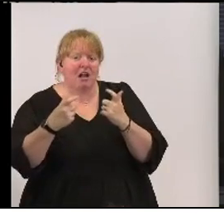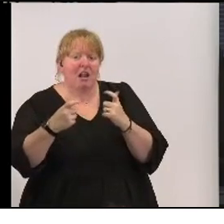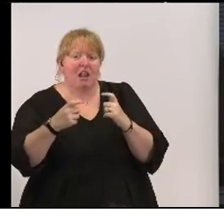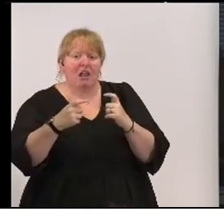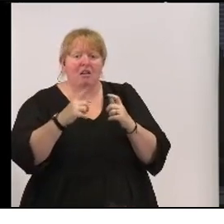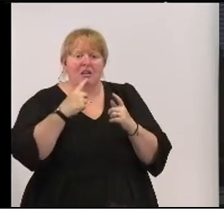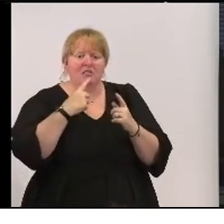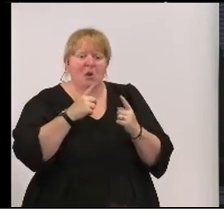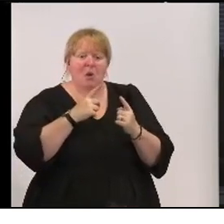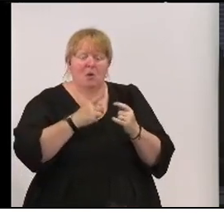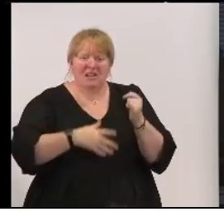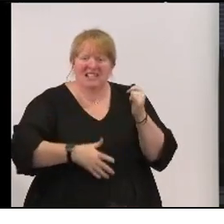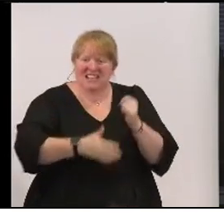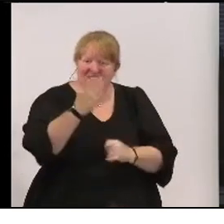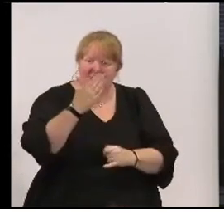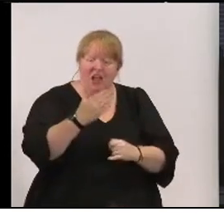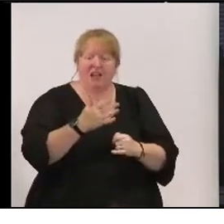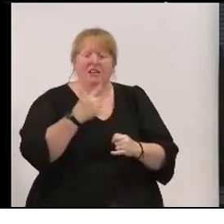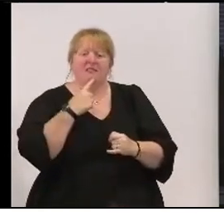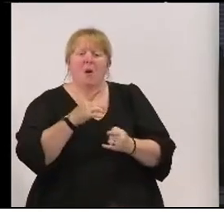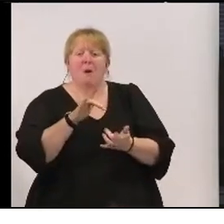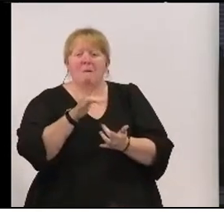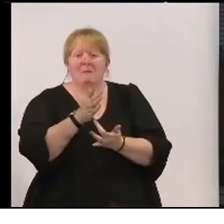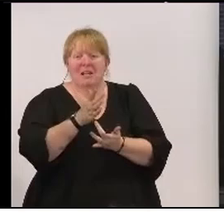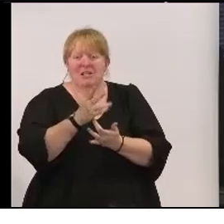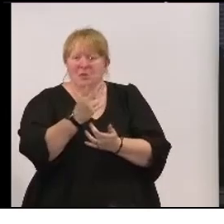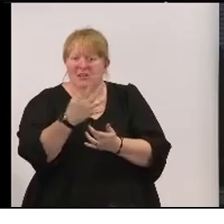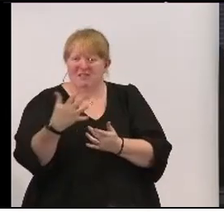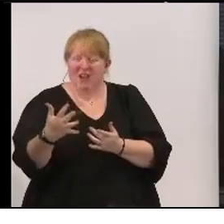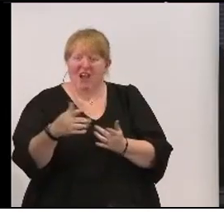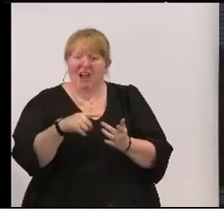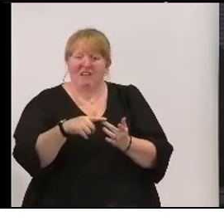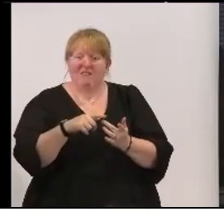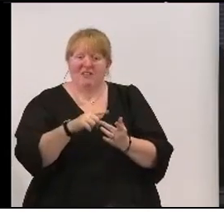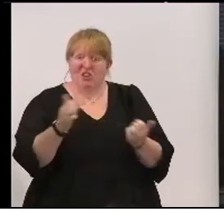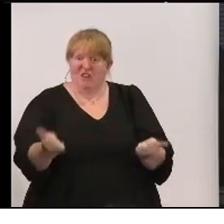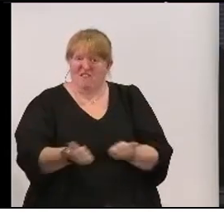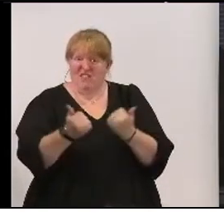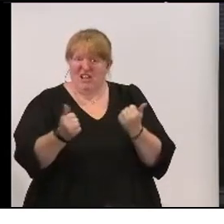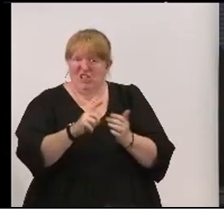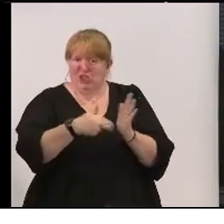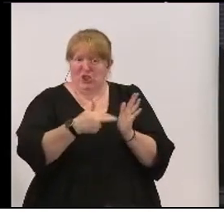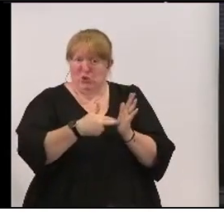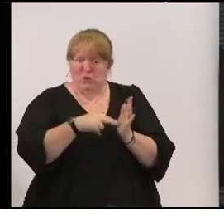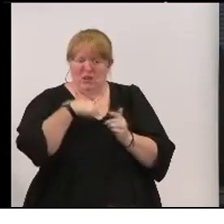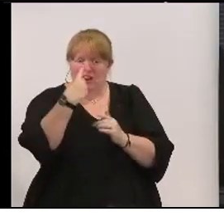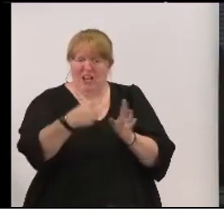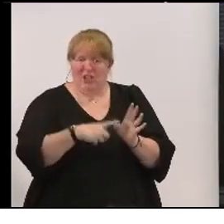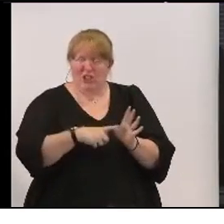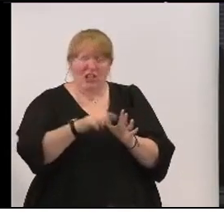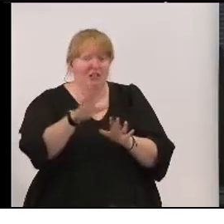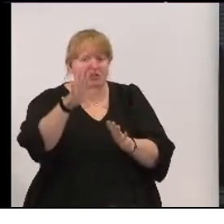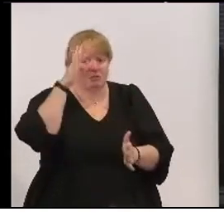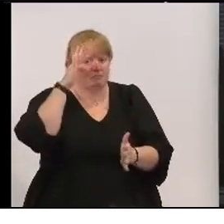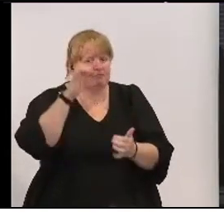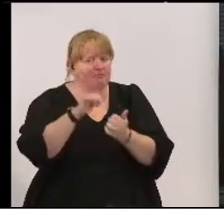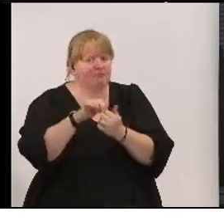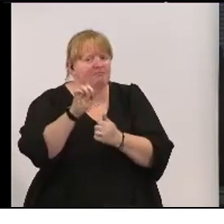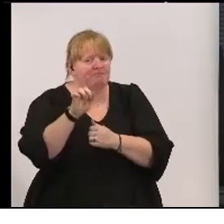of meeting a deadline for mid 25. We all know it's not over in June. So keep that in mind. And then as small teams,